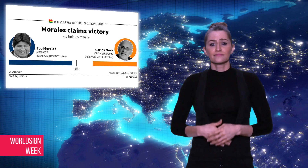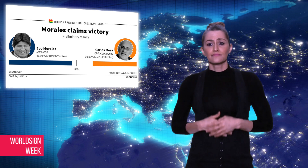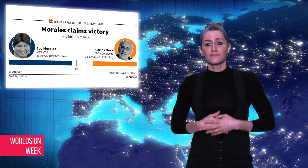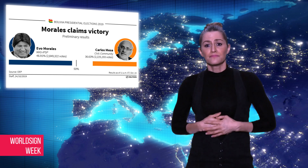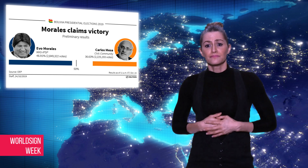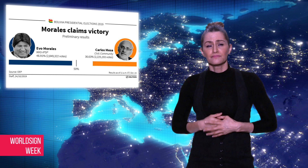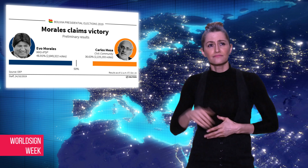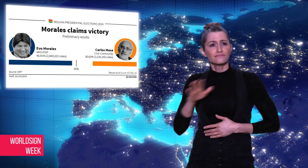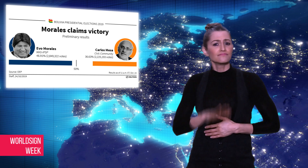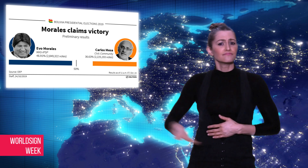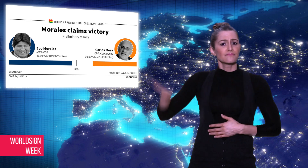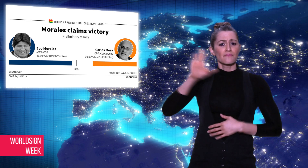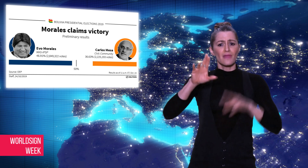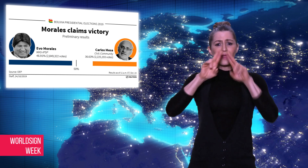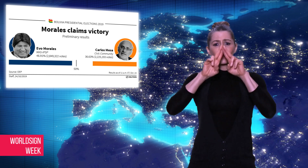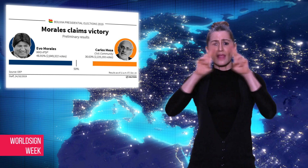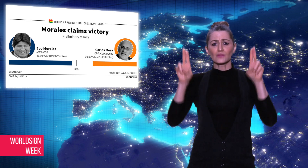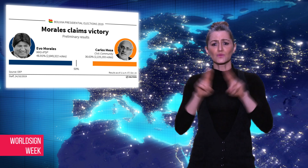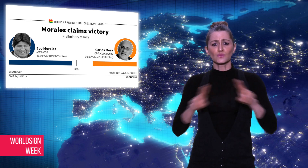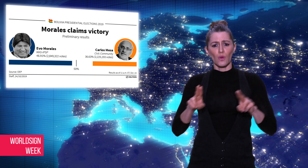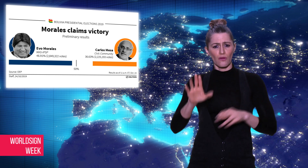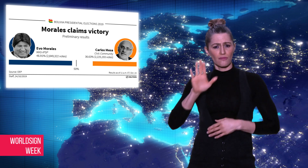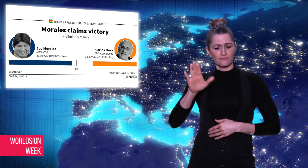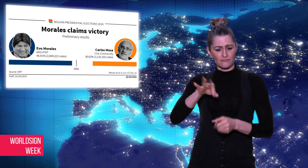on October 20.